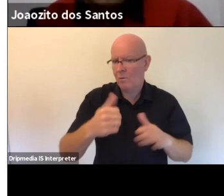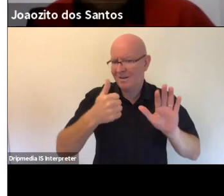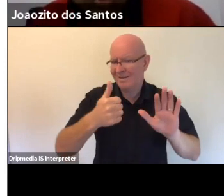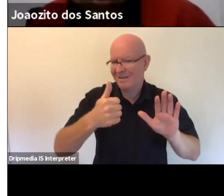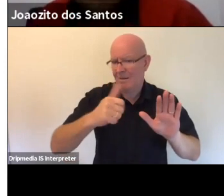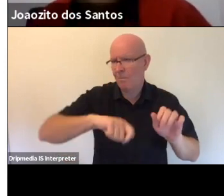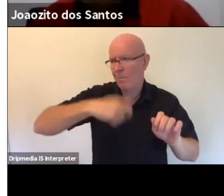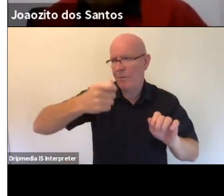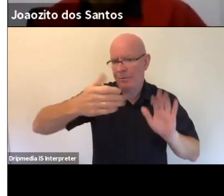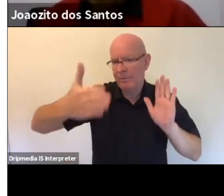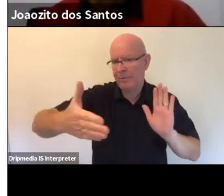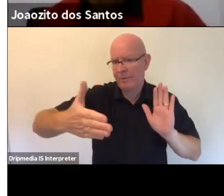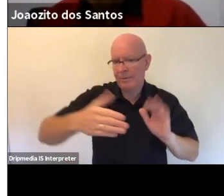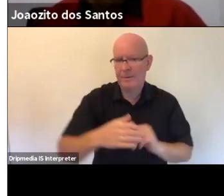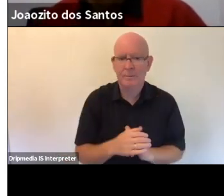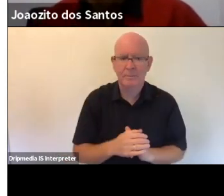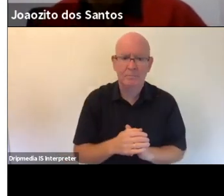international classification of [unintelligible], ICF